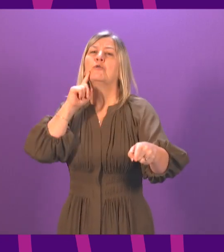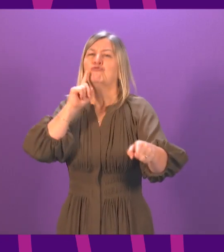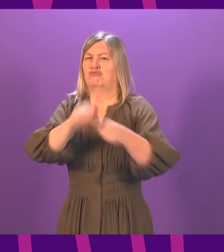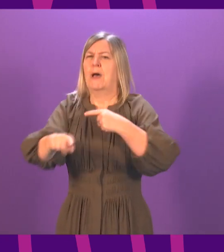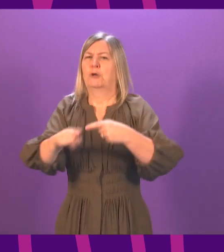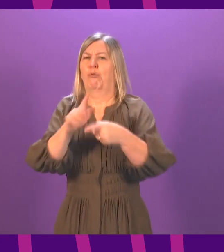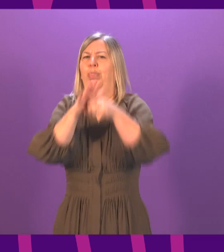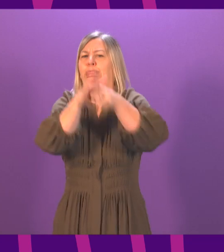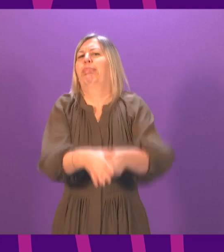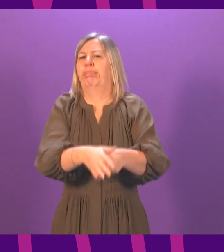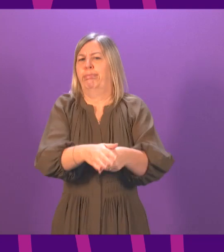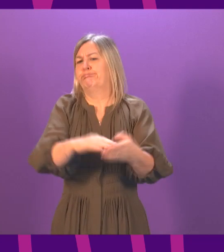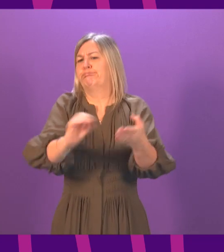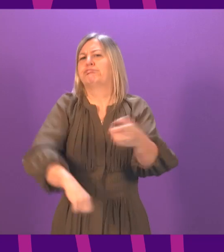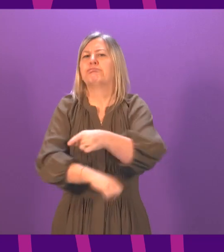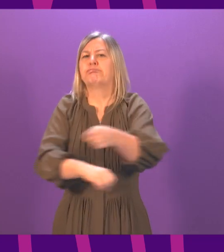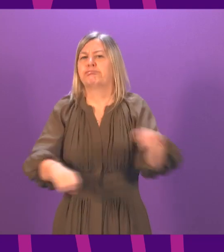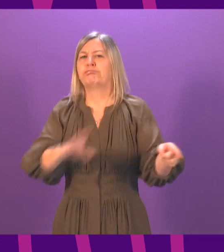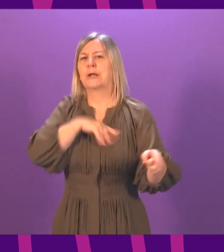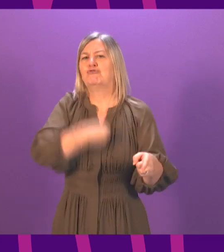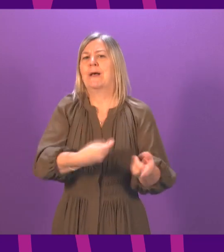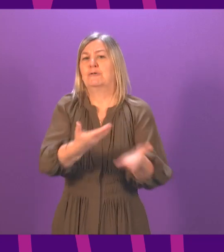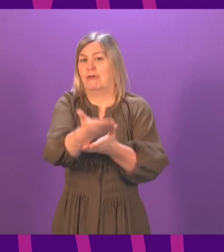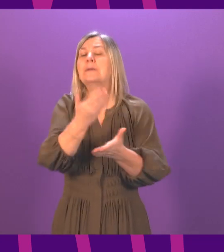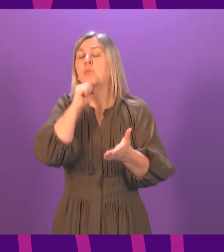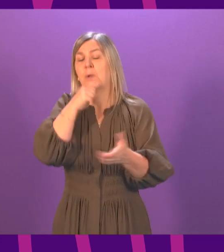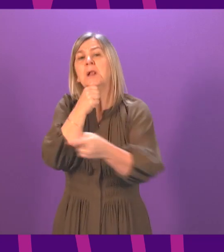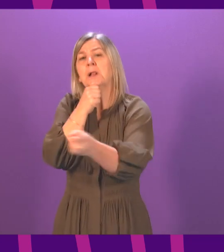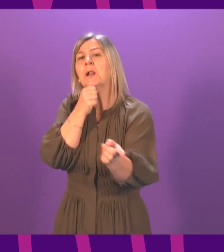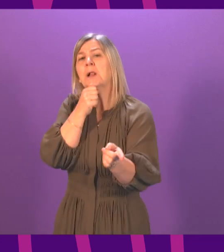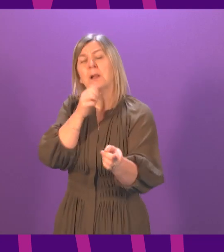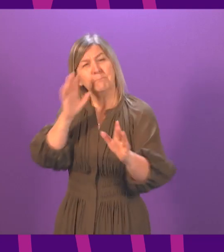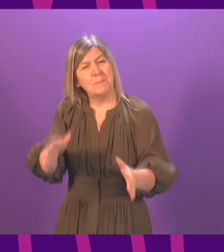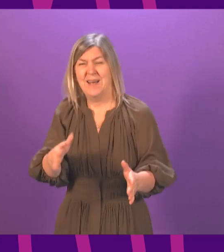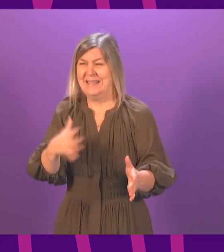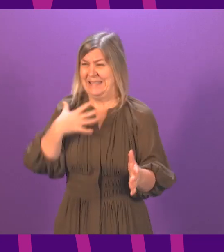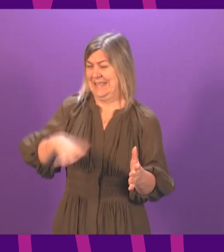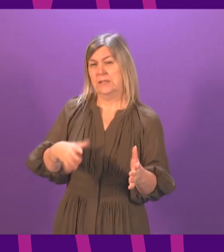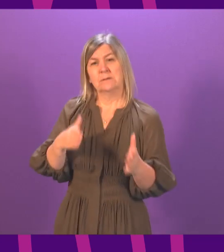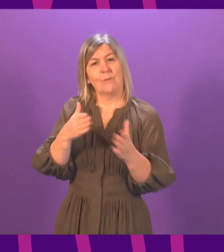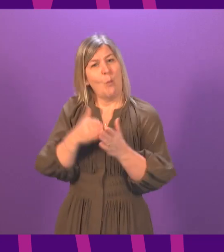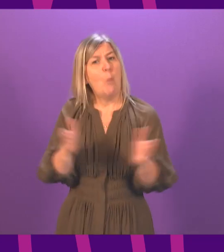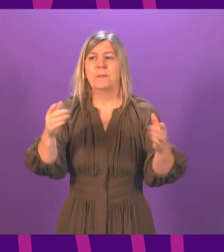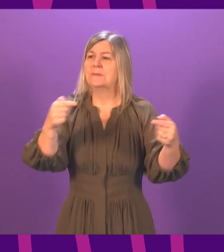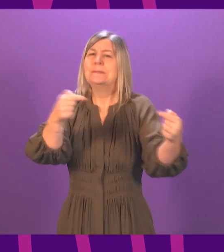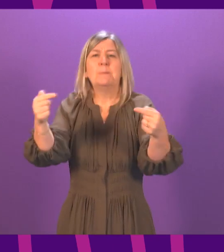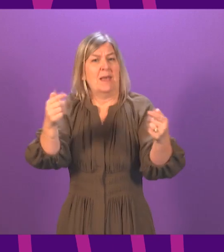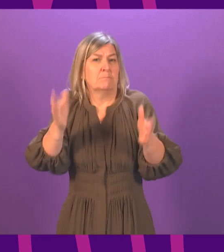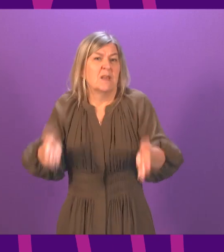must address that. We must have such debates openly and honestly, but we can never allow